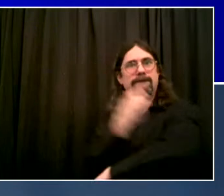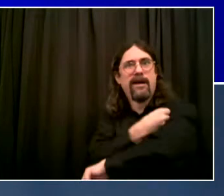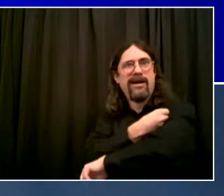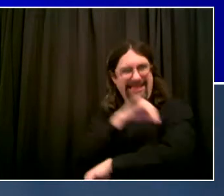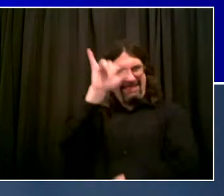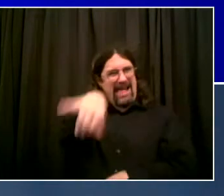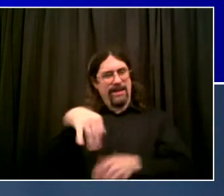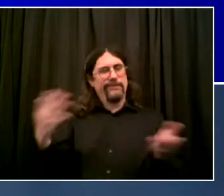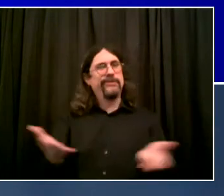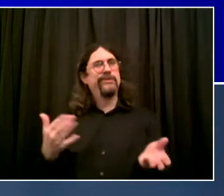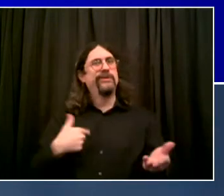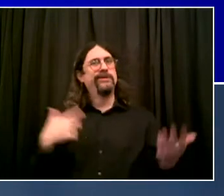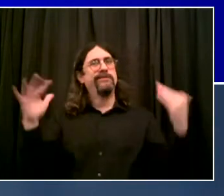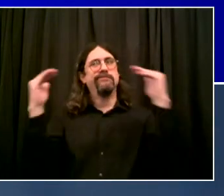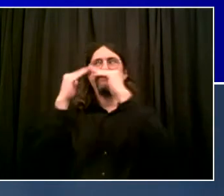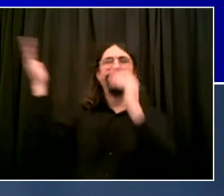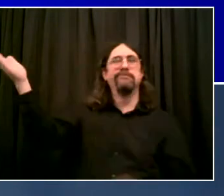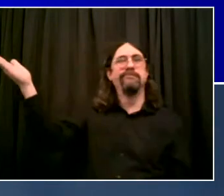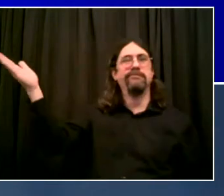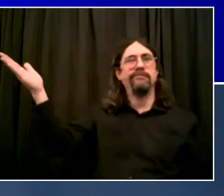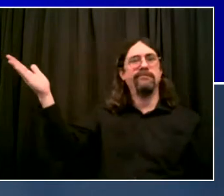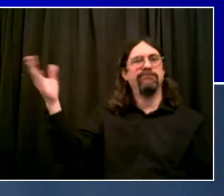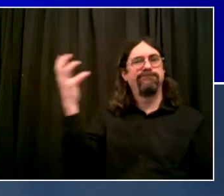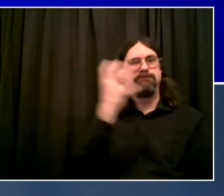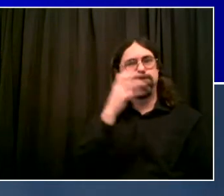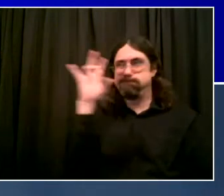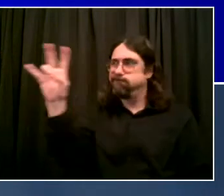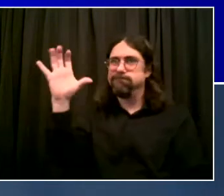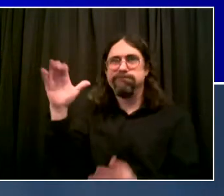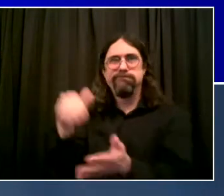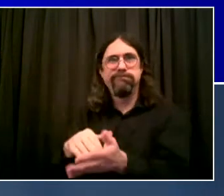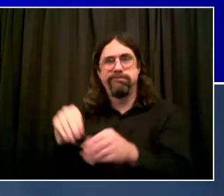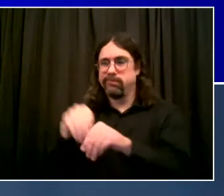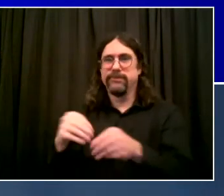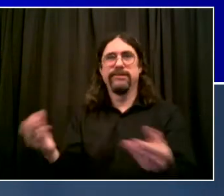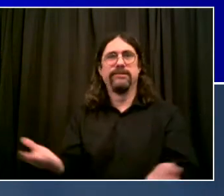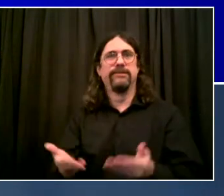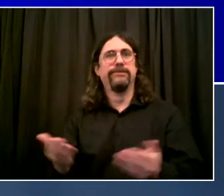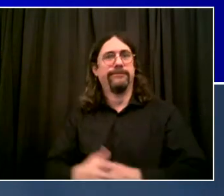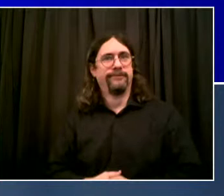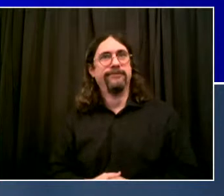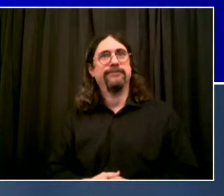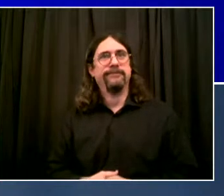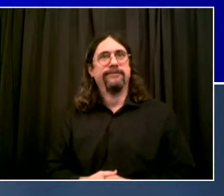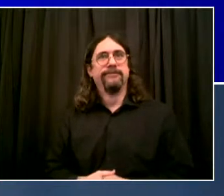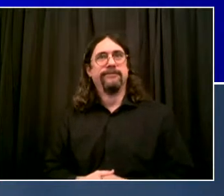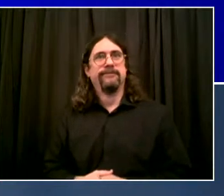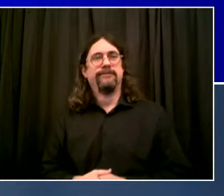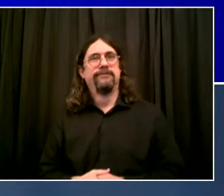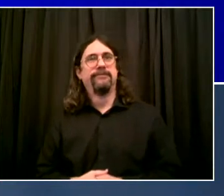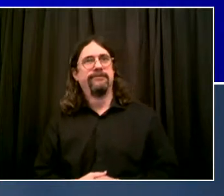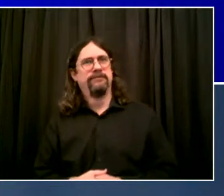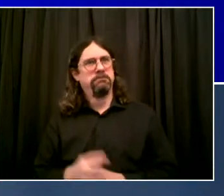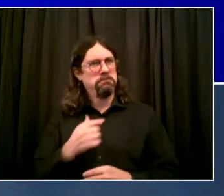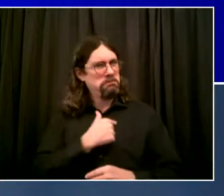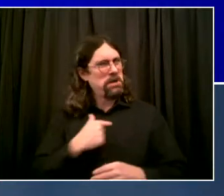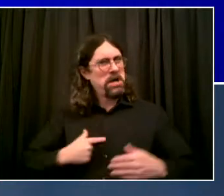VACCINE FRONT WE HAVE SEEN A LITTLE BIT BETTER NEWS ON THE FEDERAL SIDE IN TTRMES S OFTHTH MODERNA VACCINE.